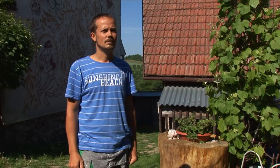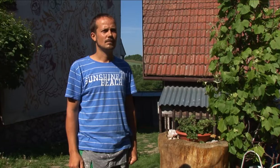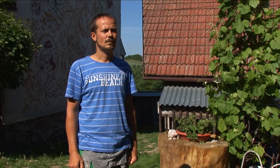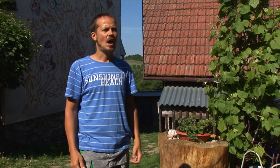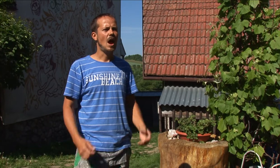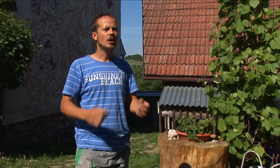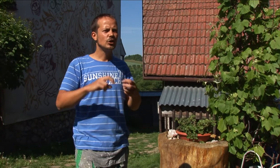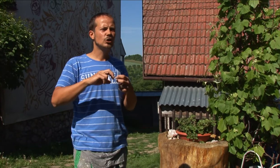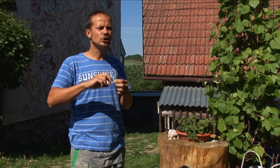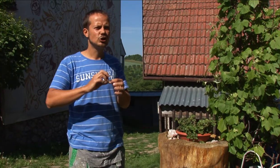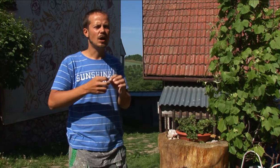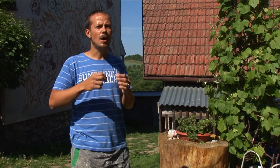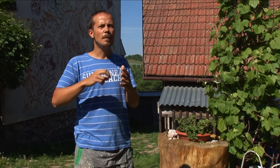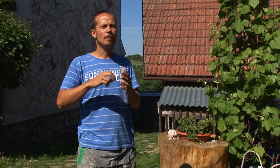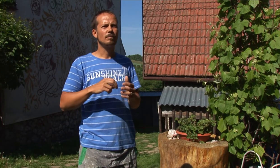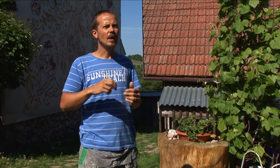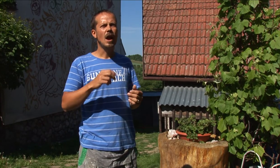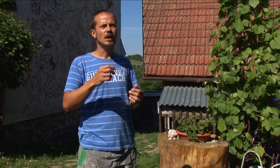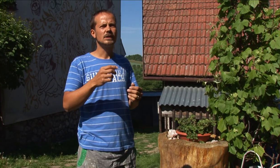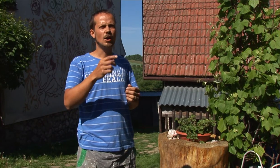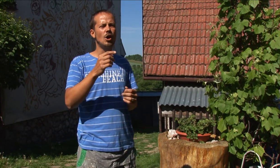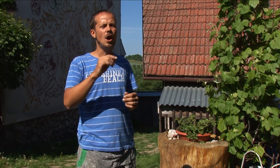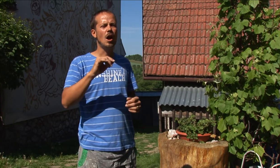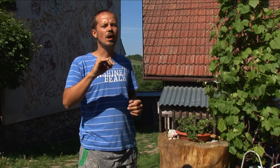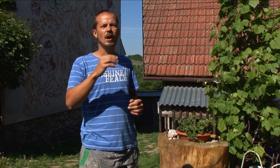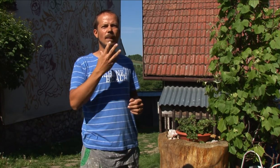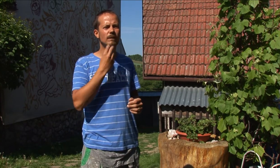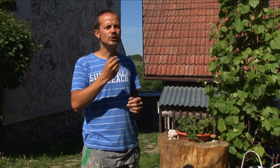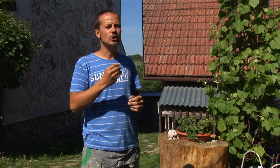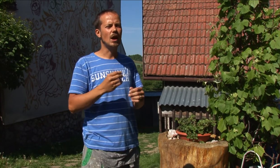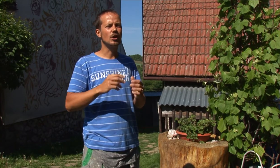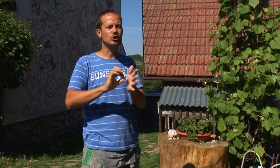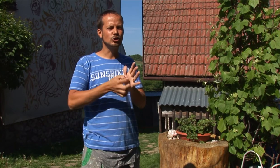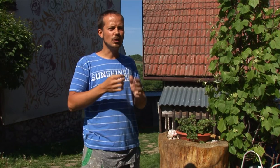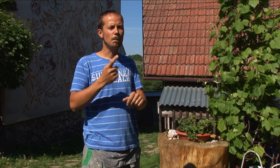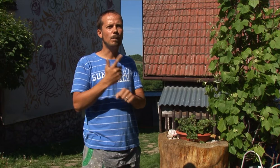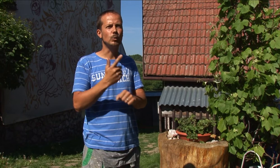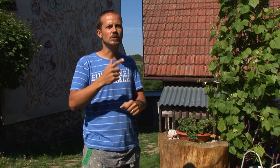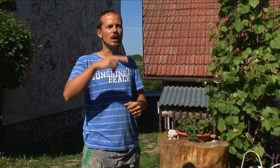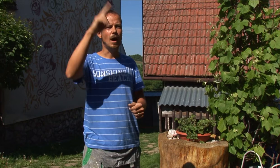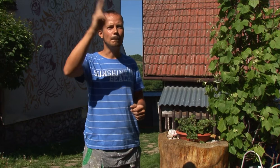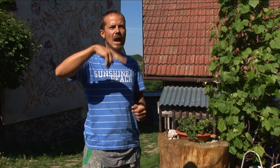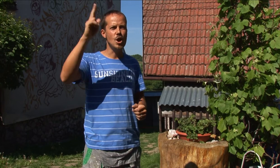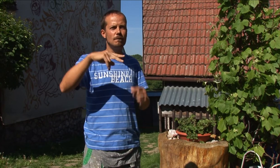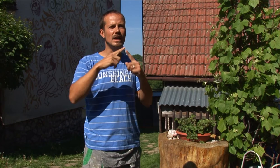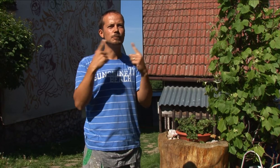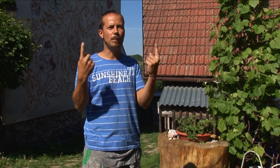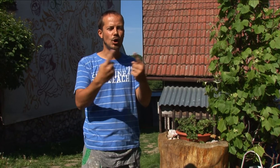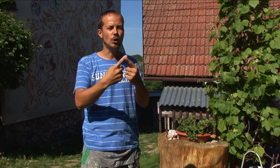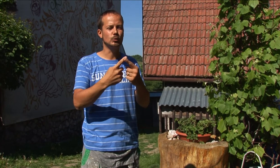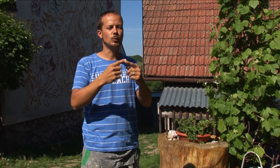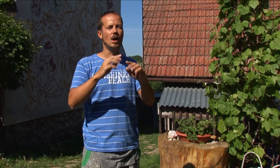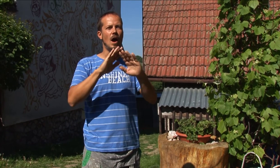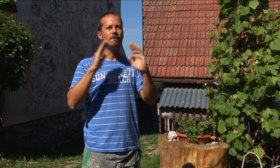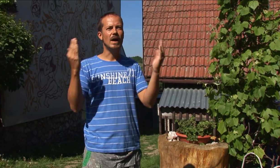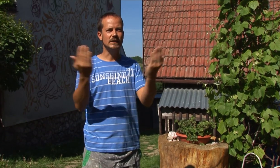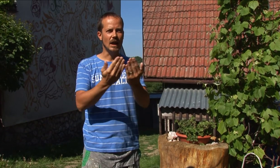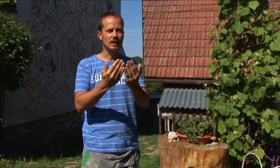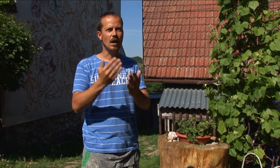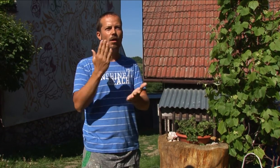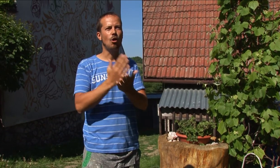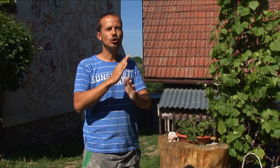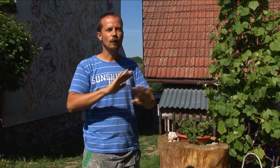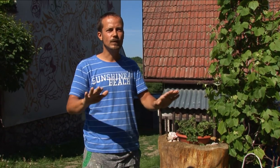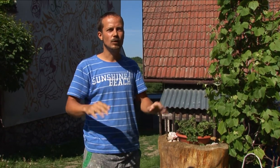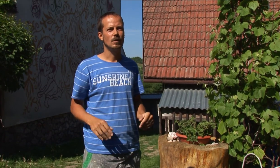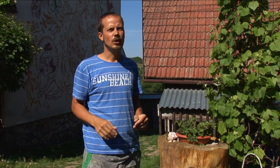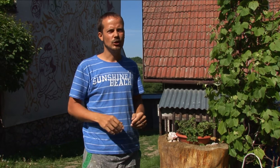It’s disappointing if the order is only for painting a room or the façade of a home and there it ends.